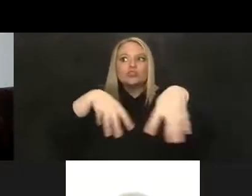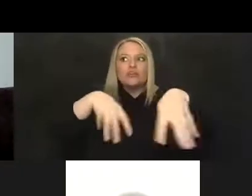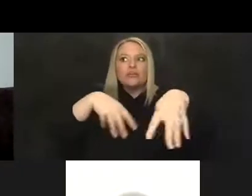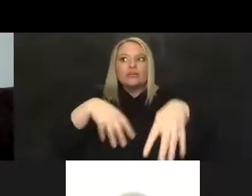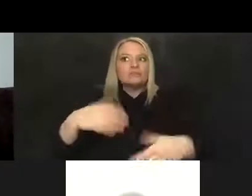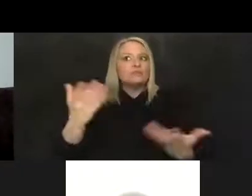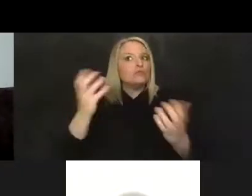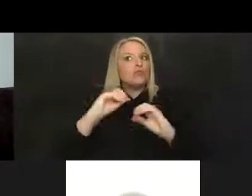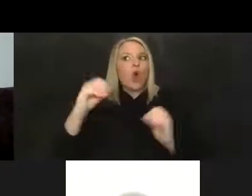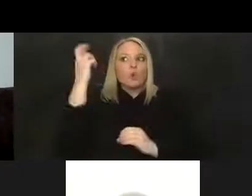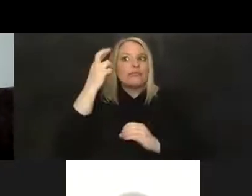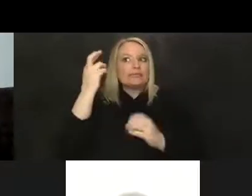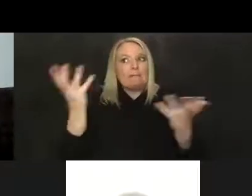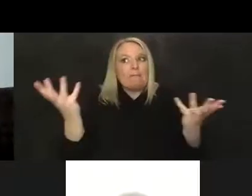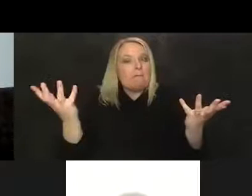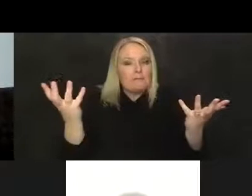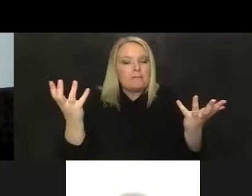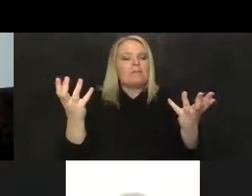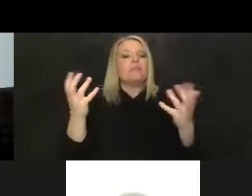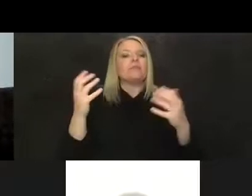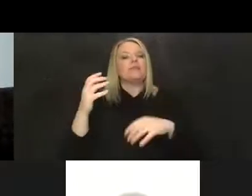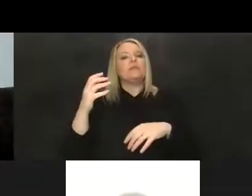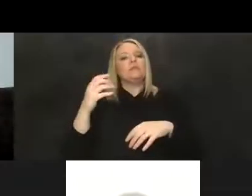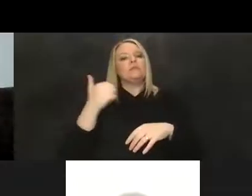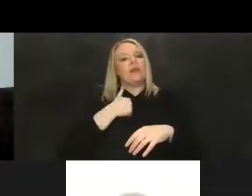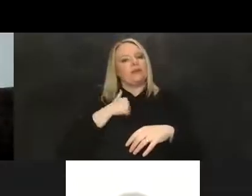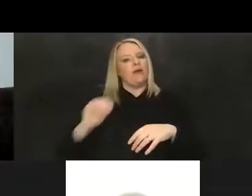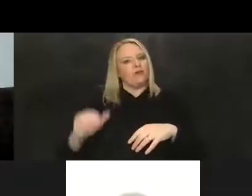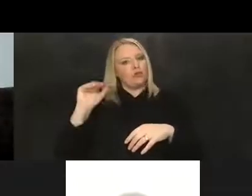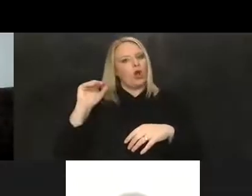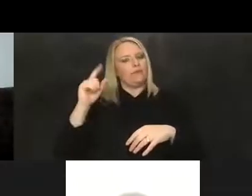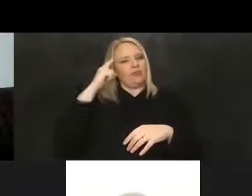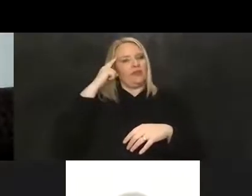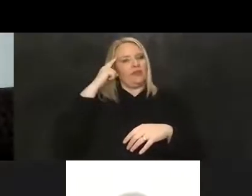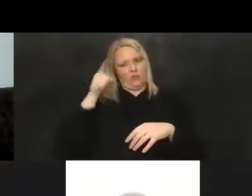you know, and so I kind of grew up thinking that this is how the world was and really